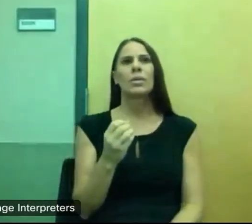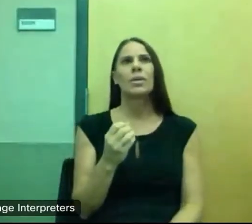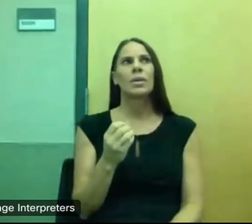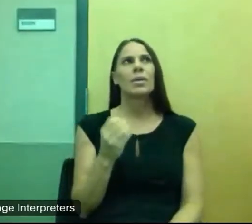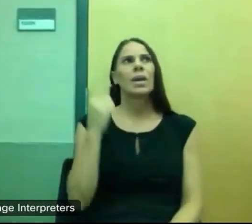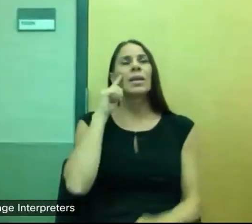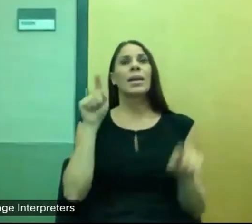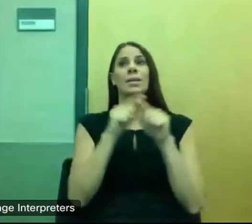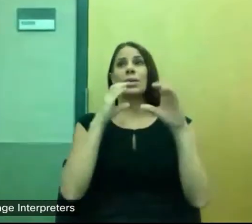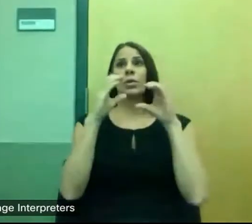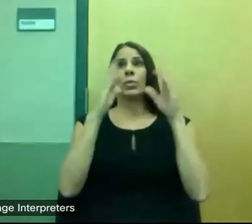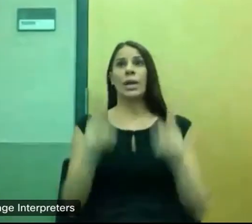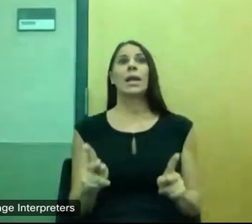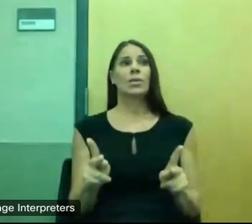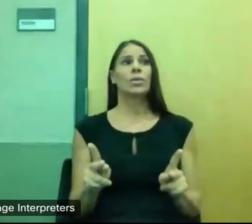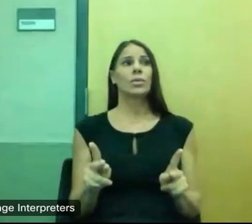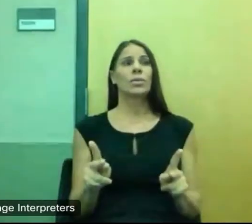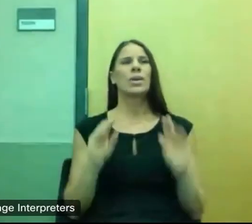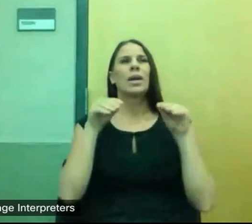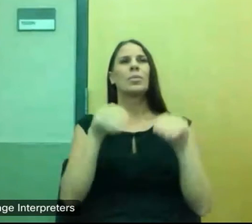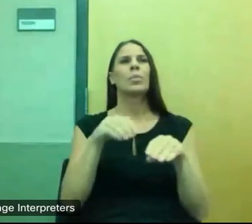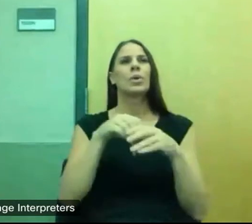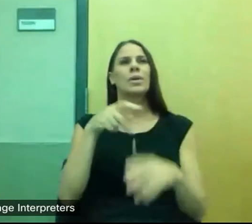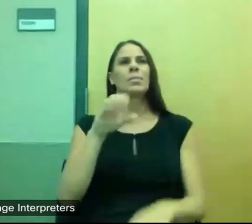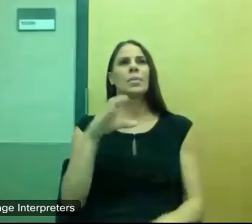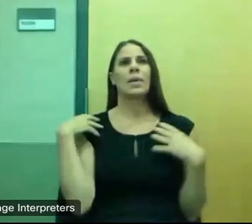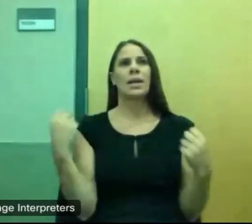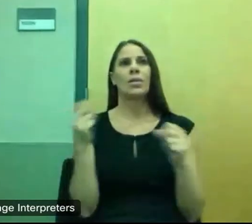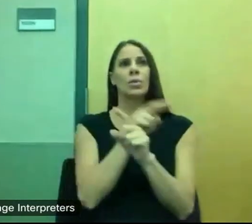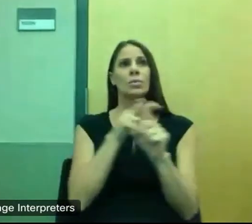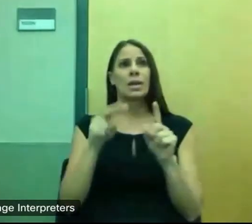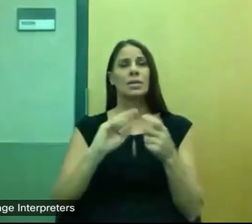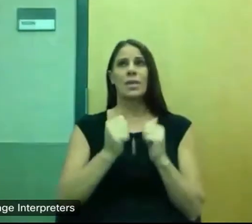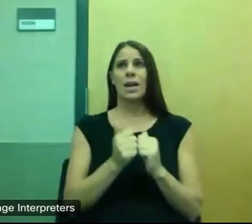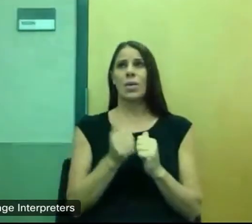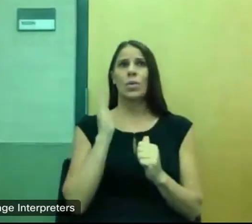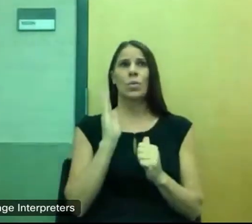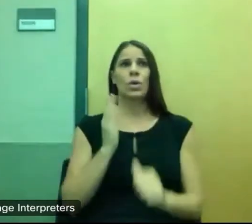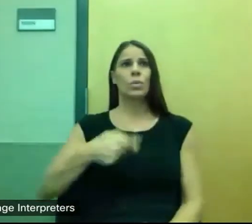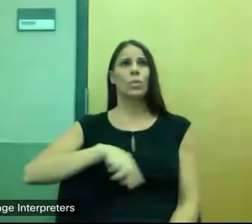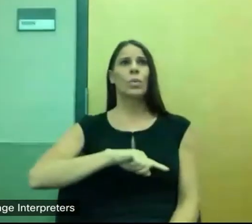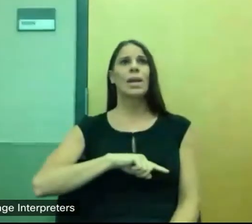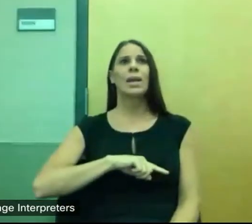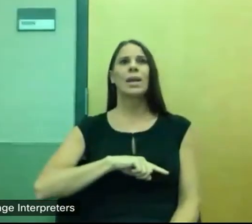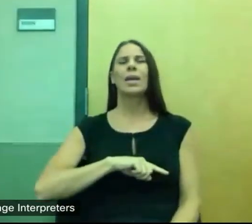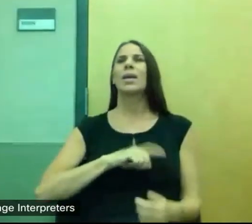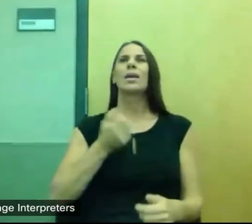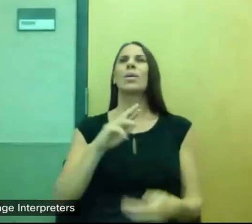and put it in the public health perspective, how do how would we, or how would you in your